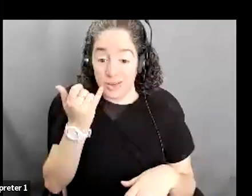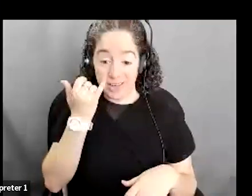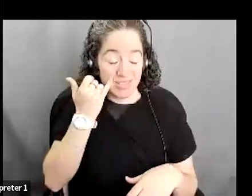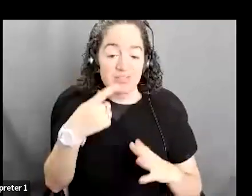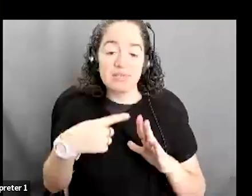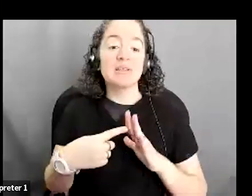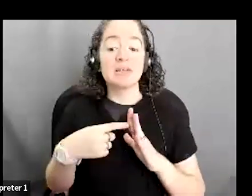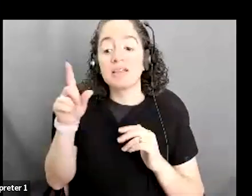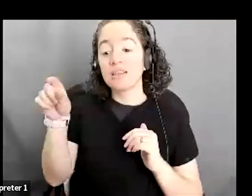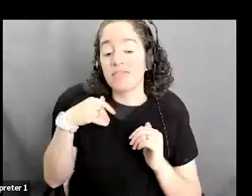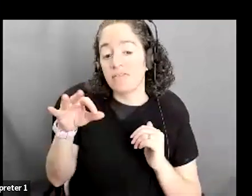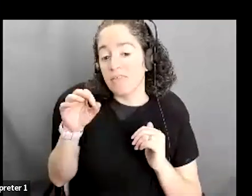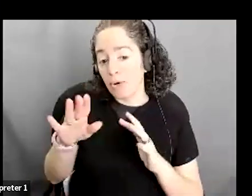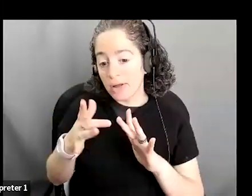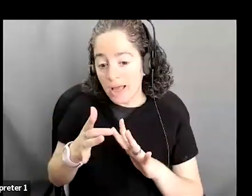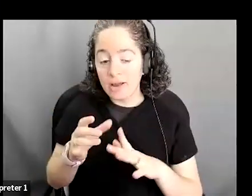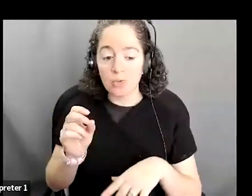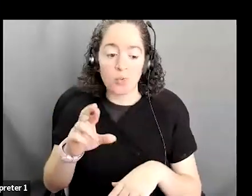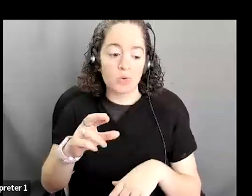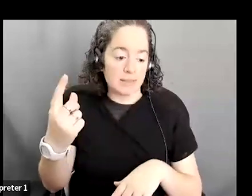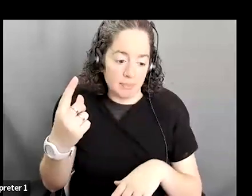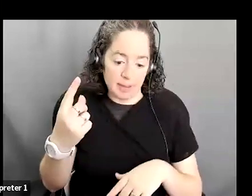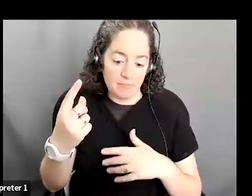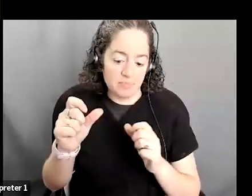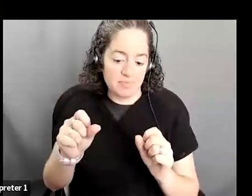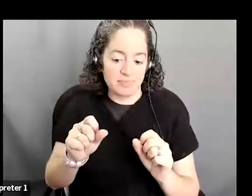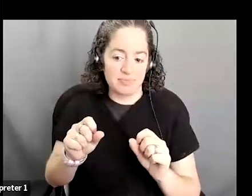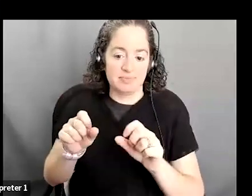community or something there and say, and go post there and get several people,